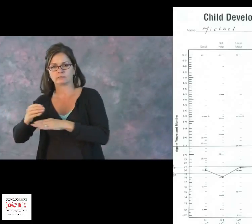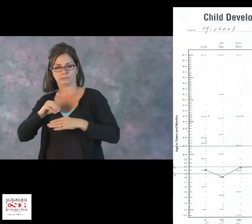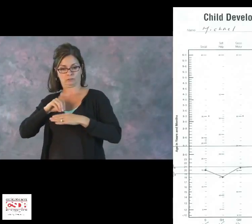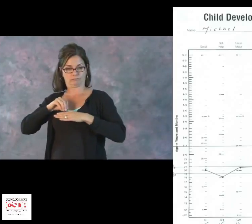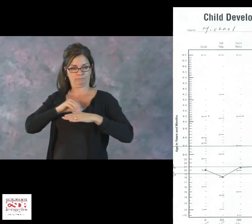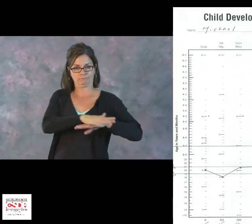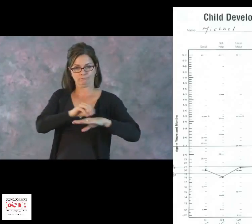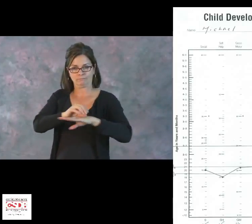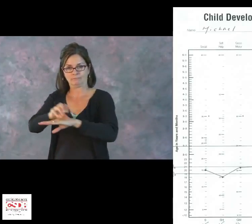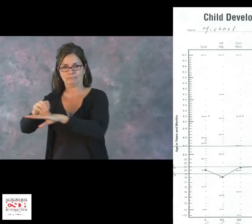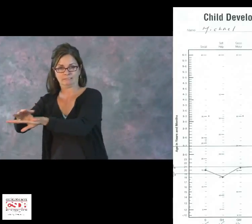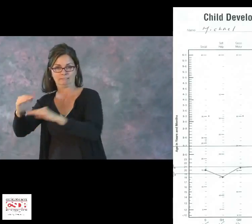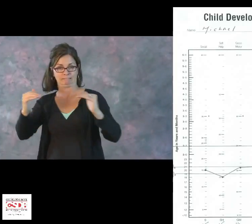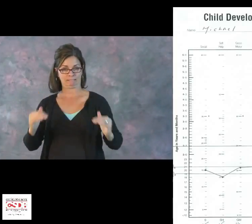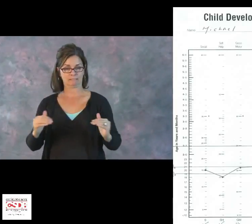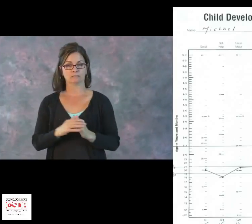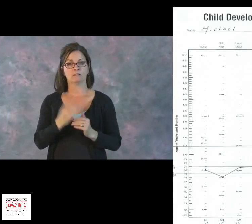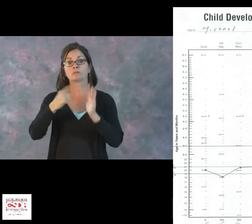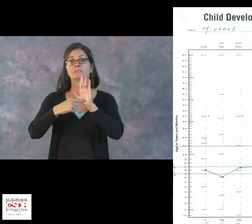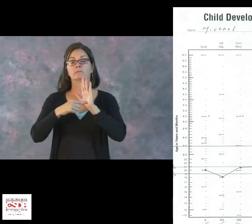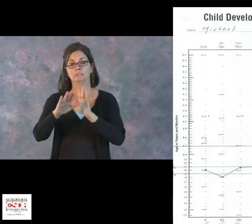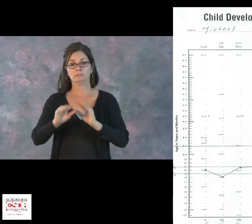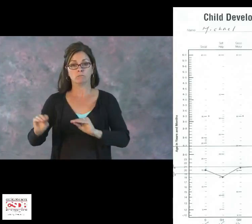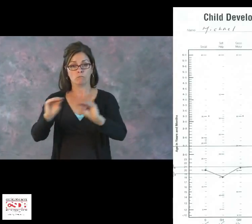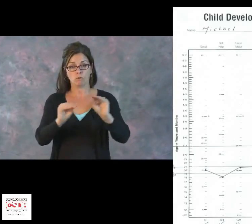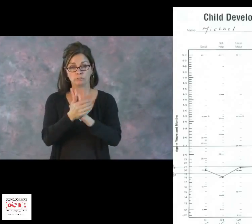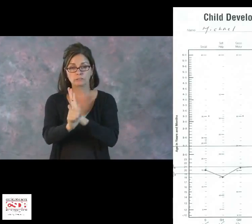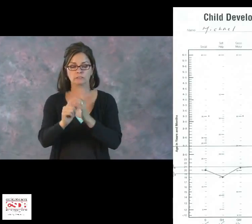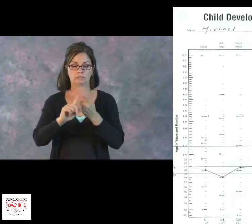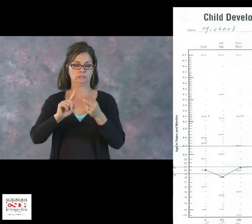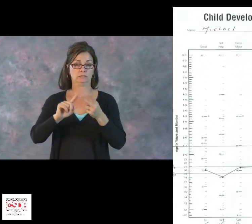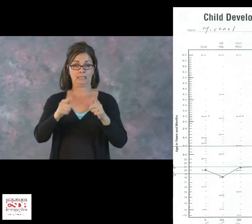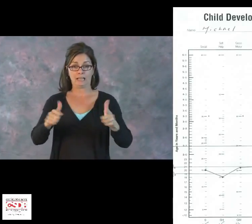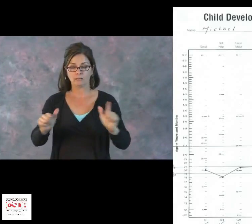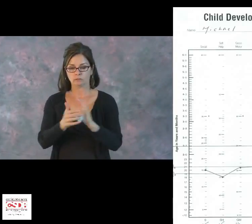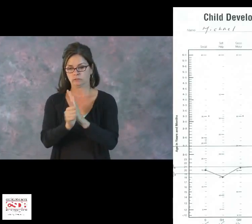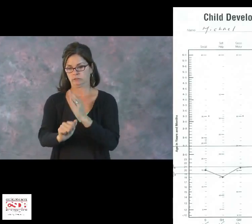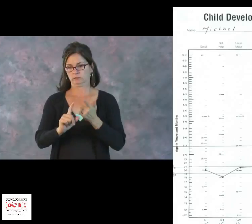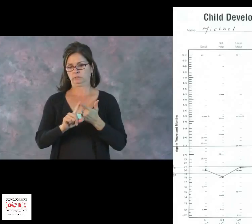In his case his motor skills, his language skills,